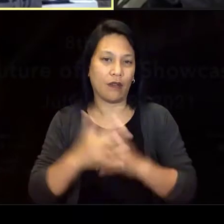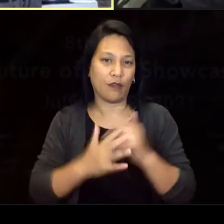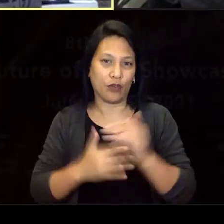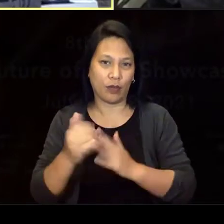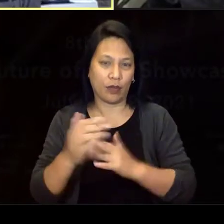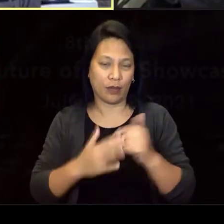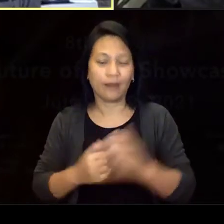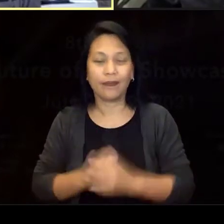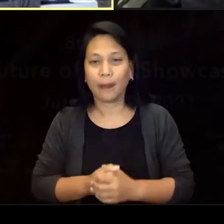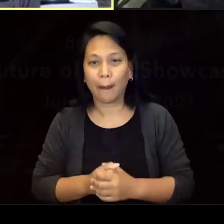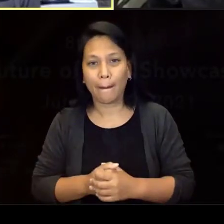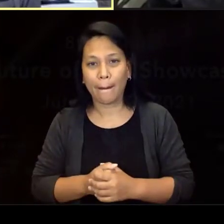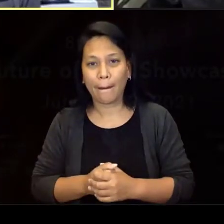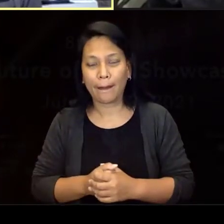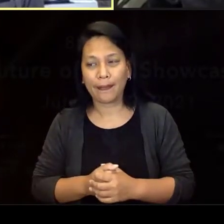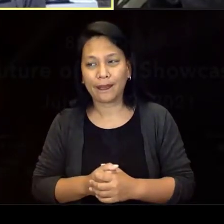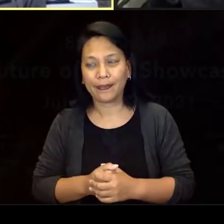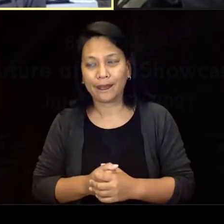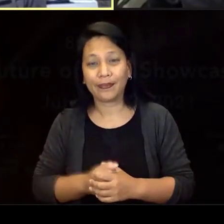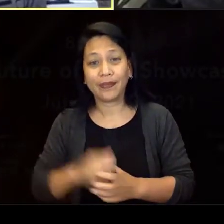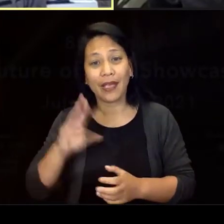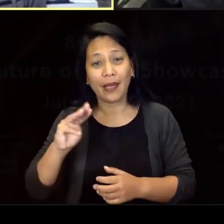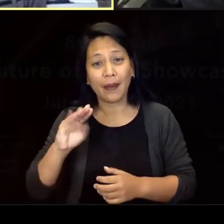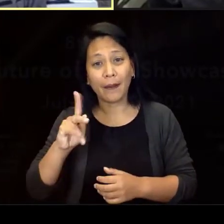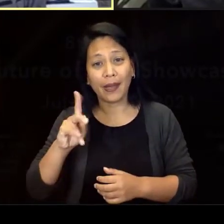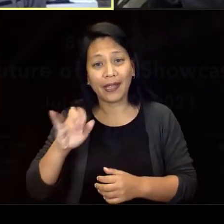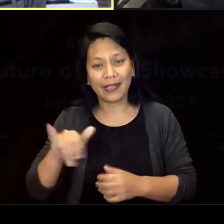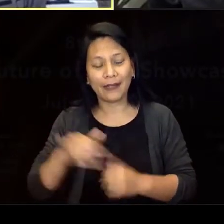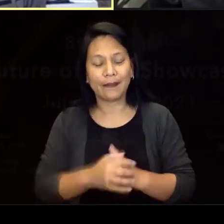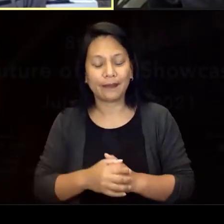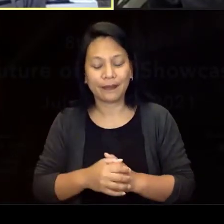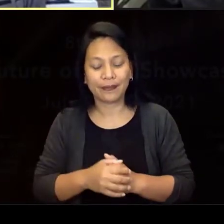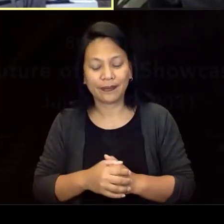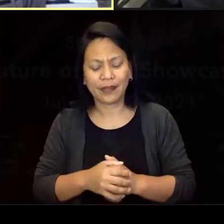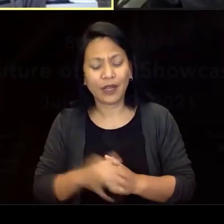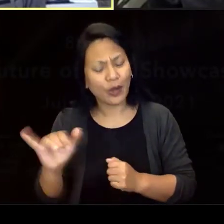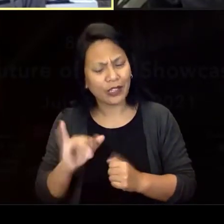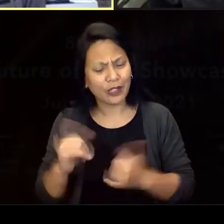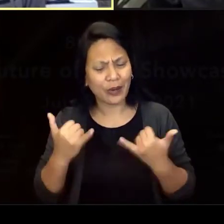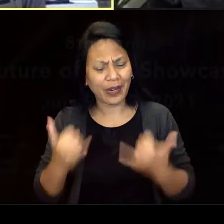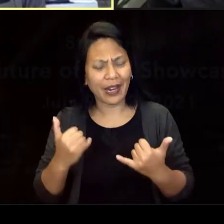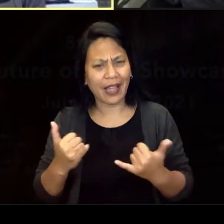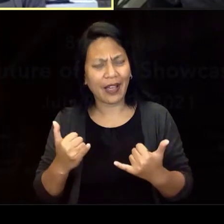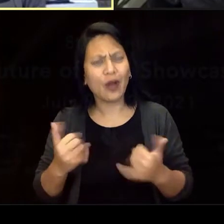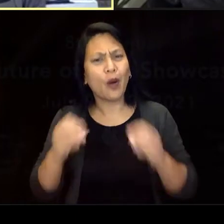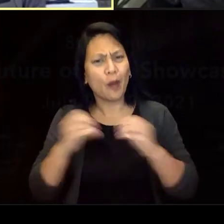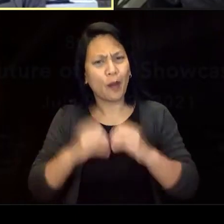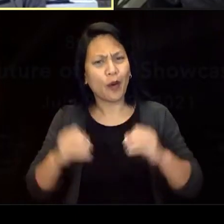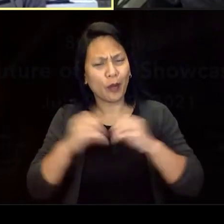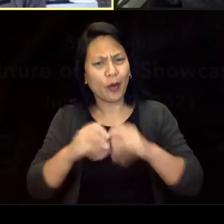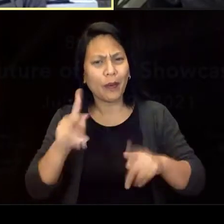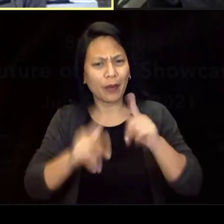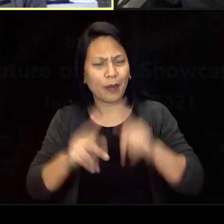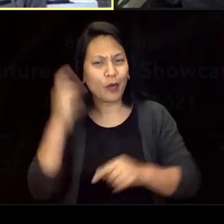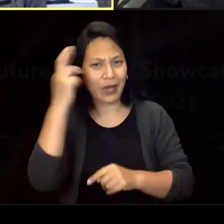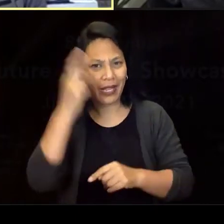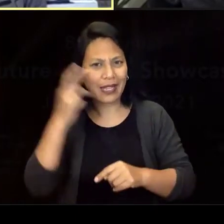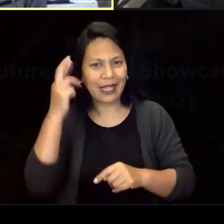Yeah. And it's like, we're at that point now where it's like, luckily people are starting to learn to ask those questions beforehand.